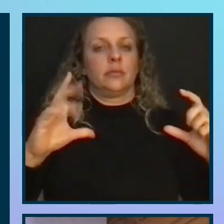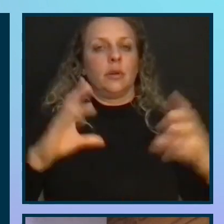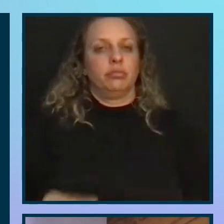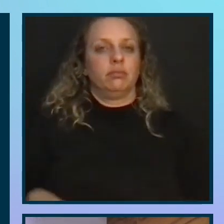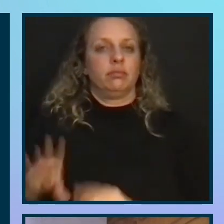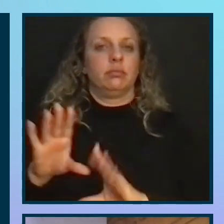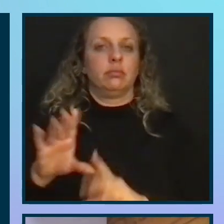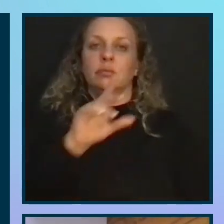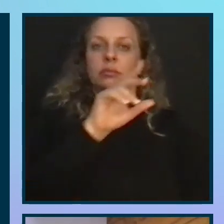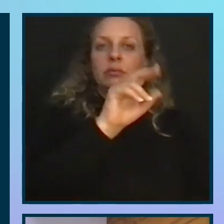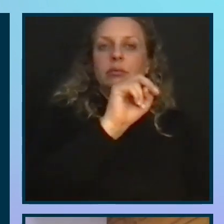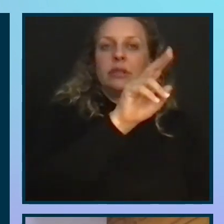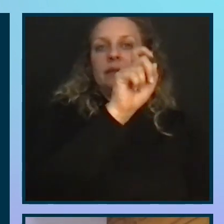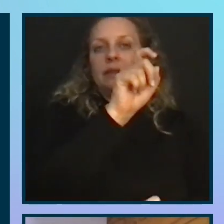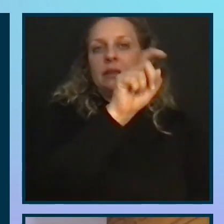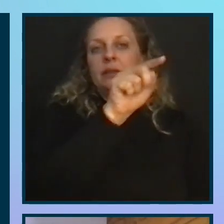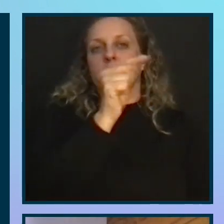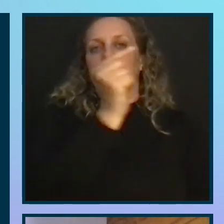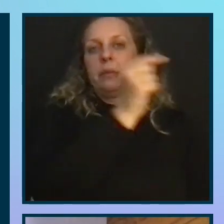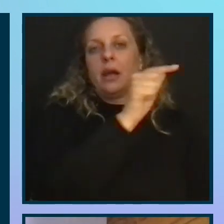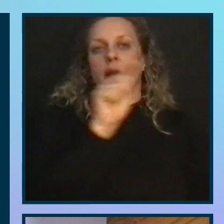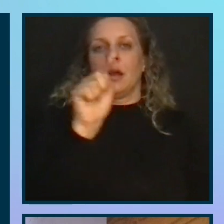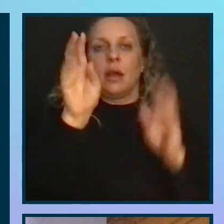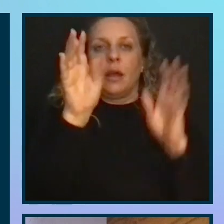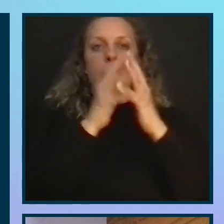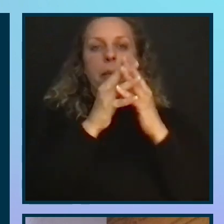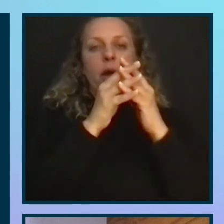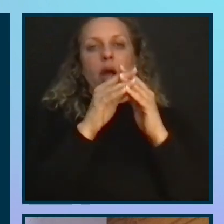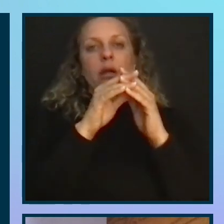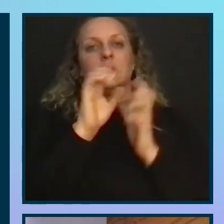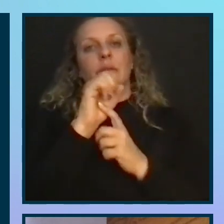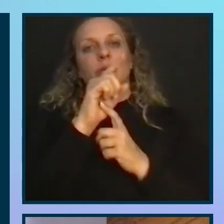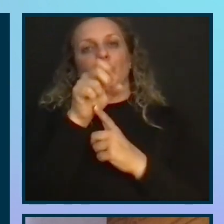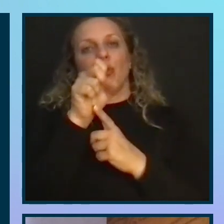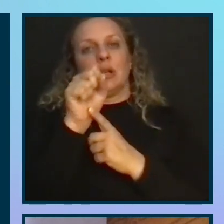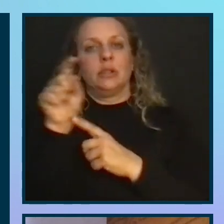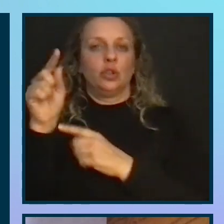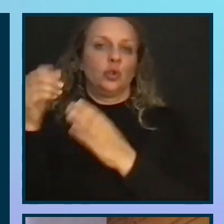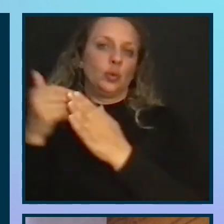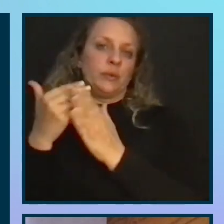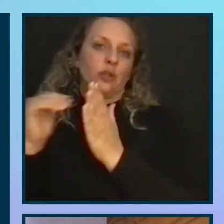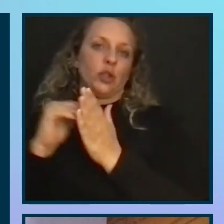NAB test, back button, American Express, heading, refresh, button, warning,